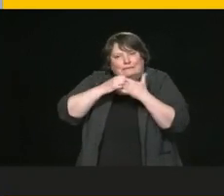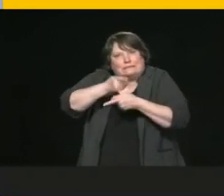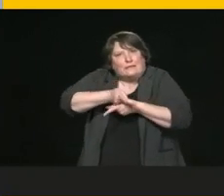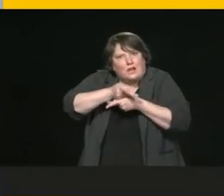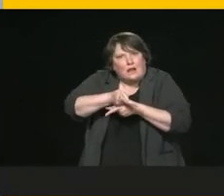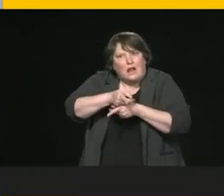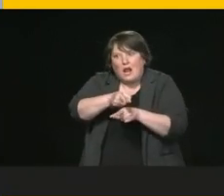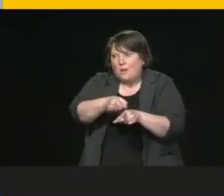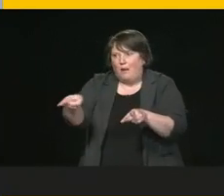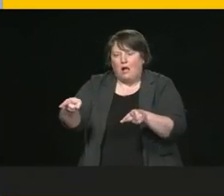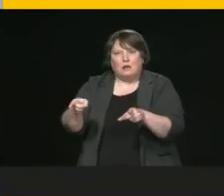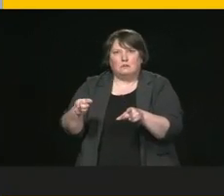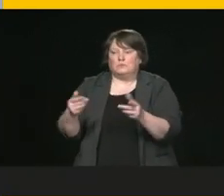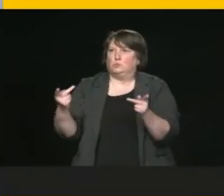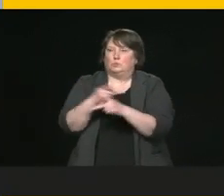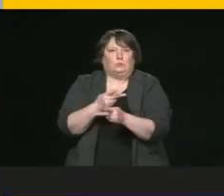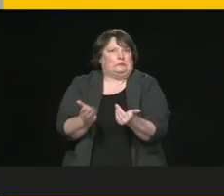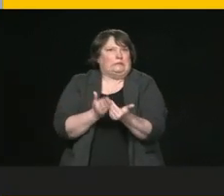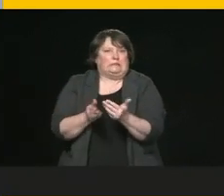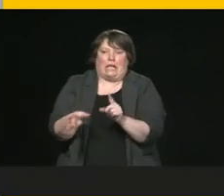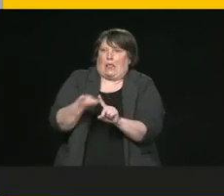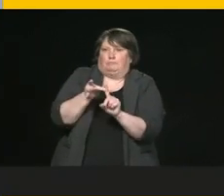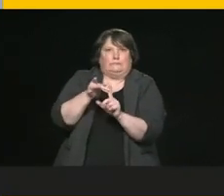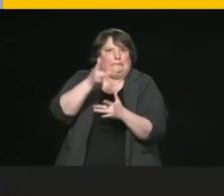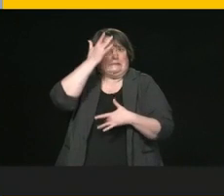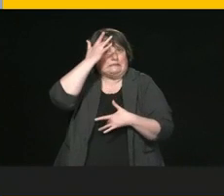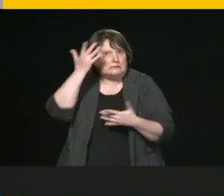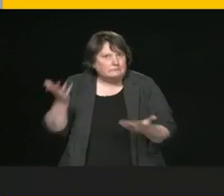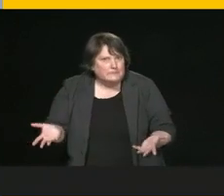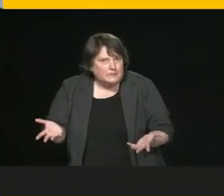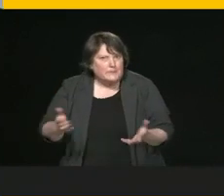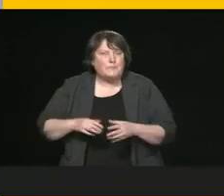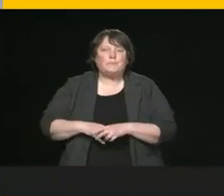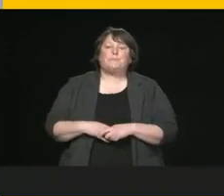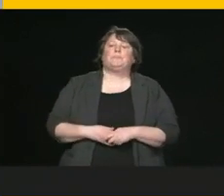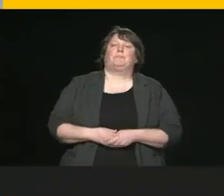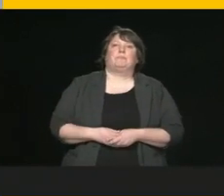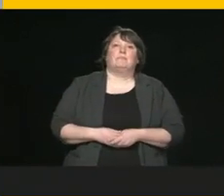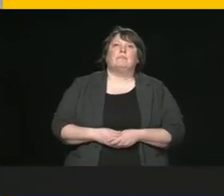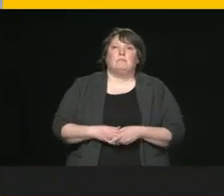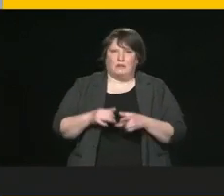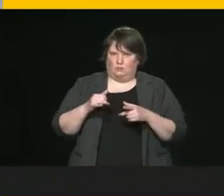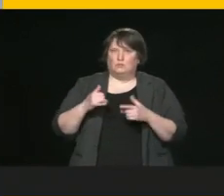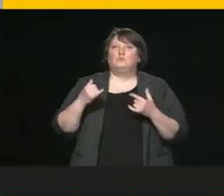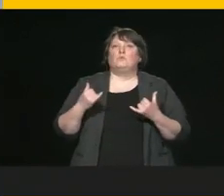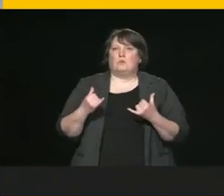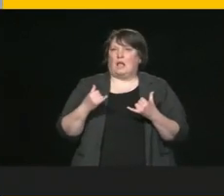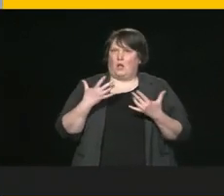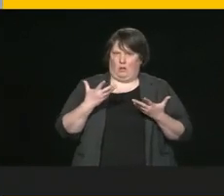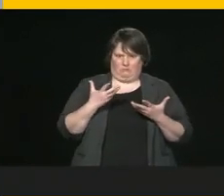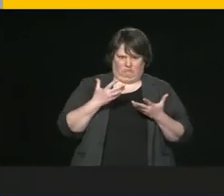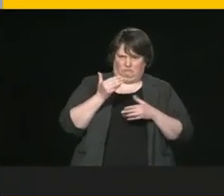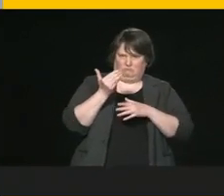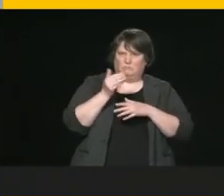THE UNCOMFORTABLE AND TRAGIC TRUTH IS THAT THE VERY PLACES THAT CARE FOR OUR ELDERLY ARE